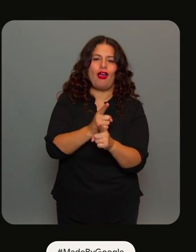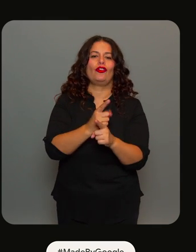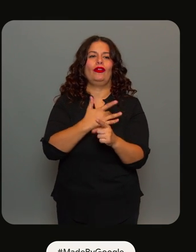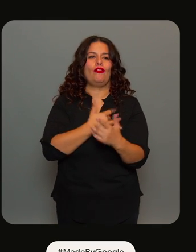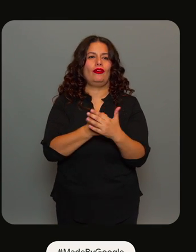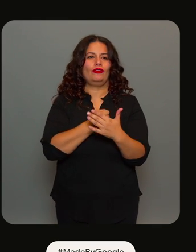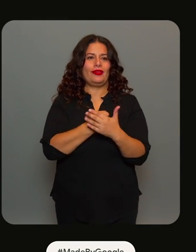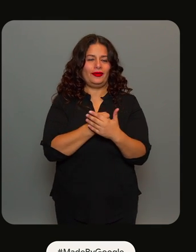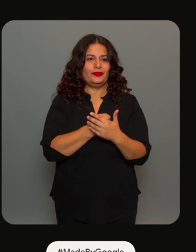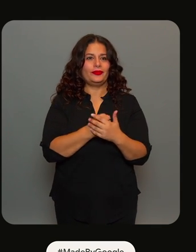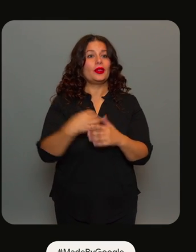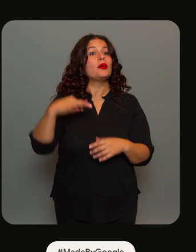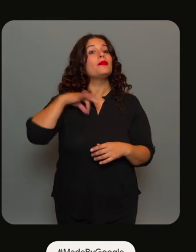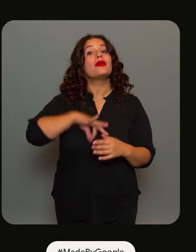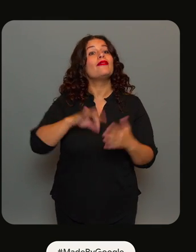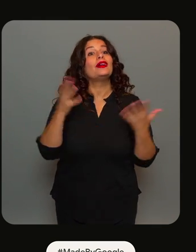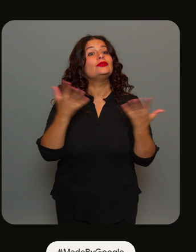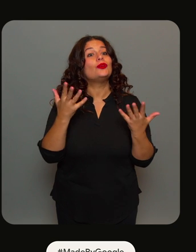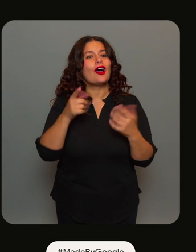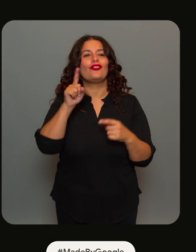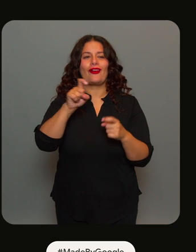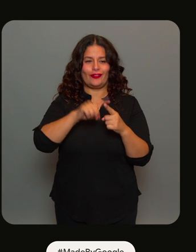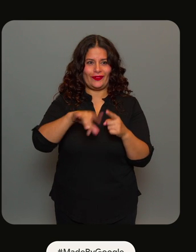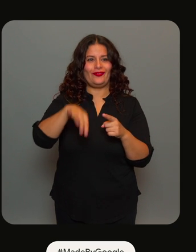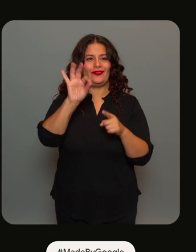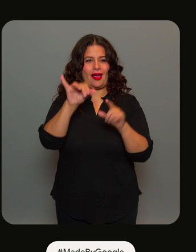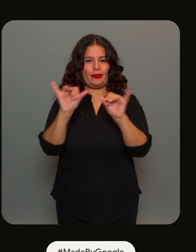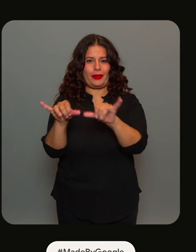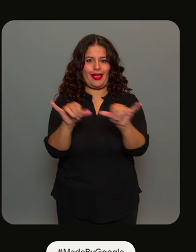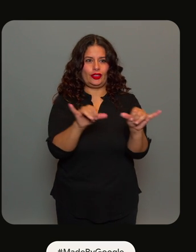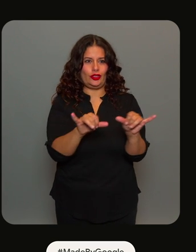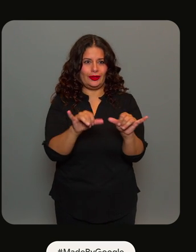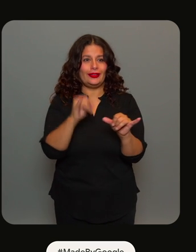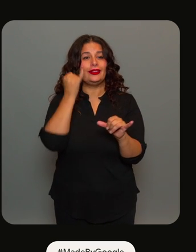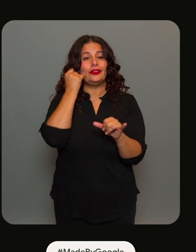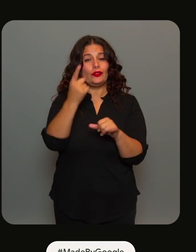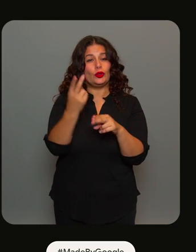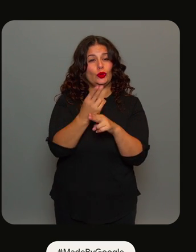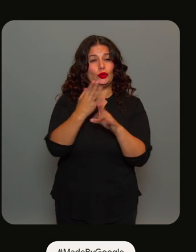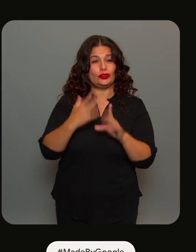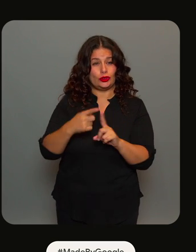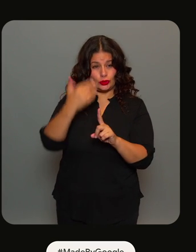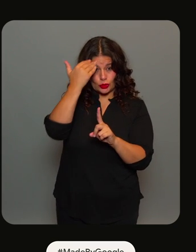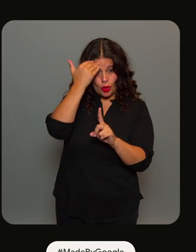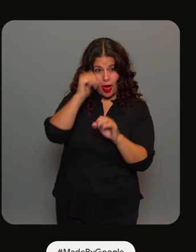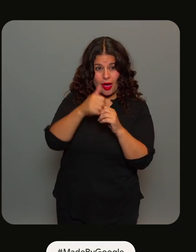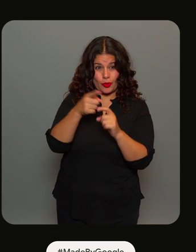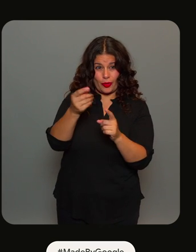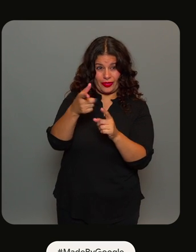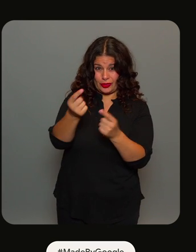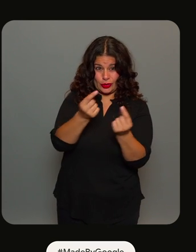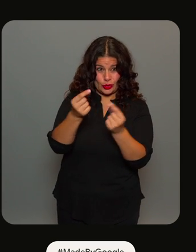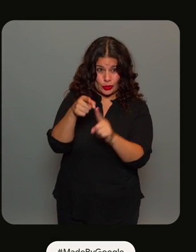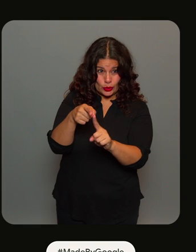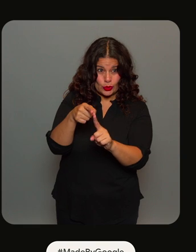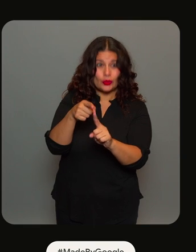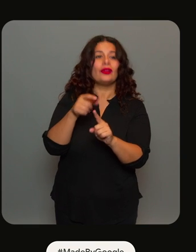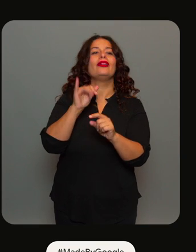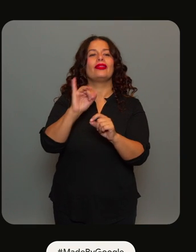If we can understand what the user is doing, we can then give those insights. Heart rate tracking and the overall activity tracking is really important for that.